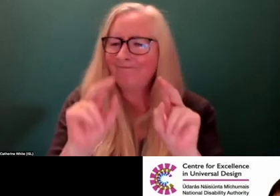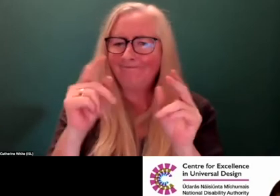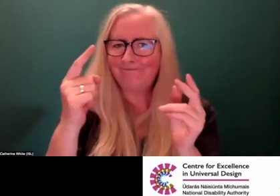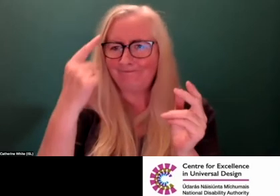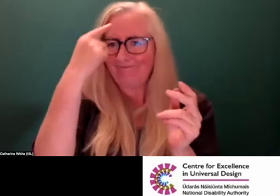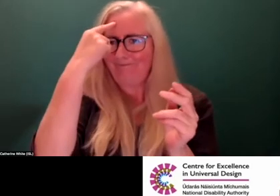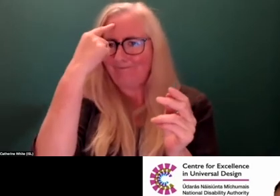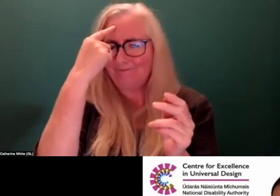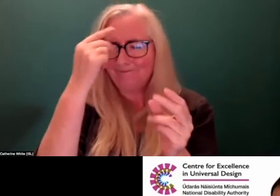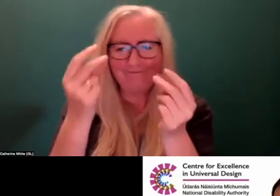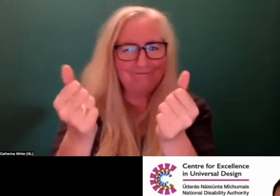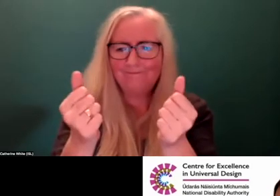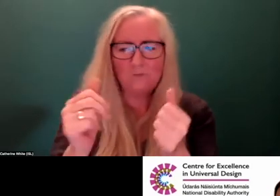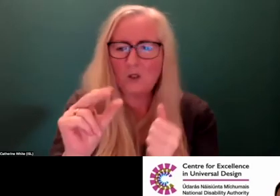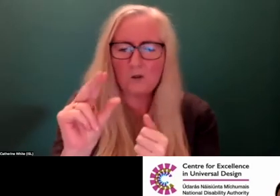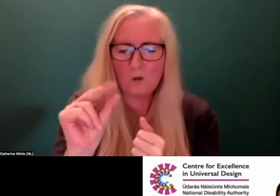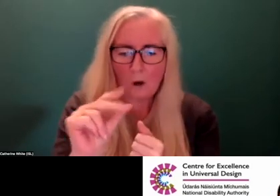I mean, I can't put my fingers on it directly.